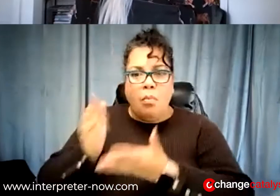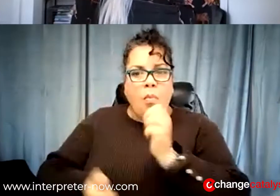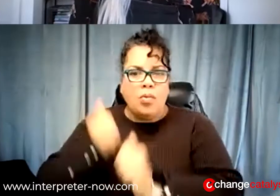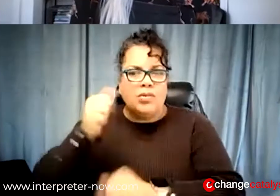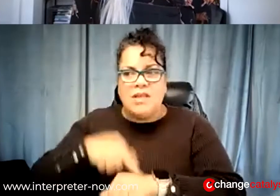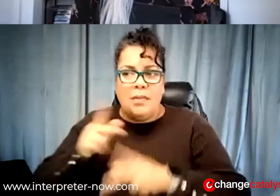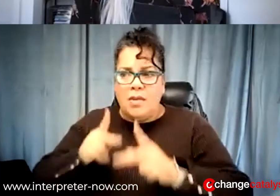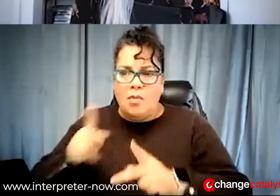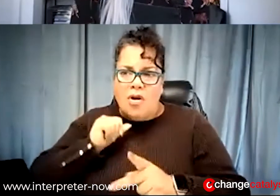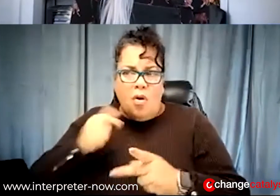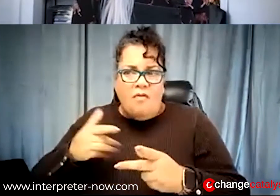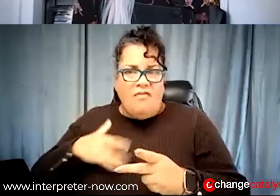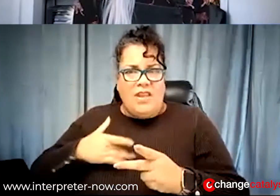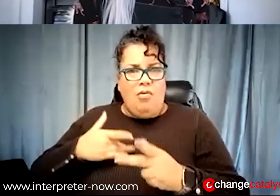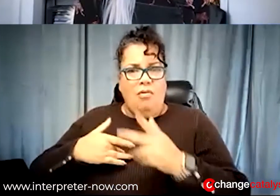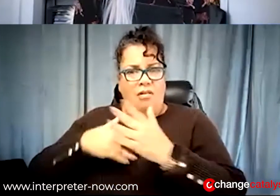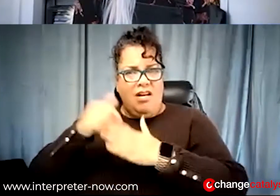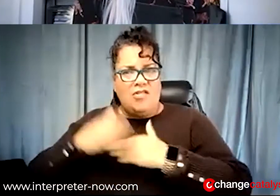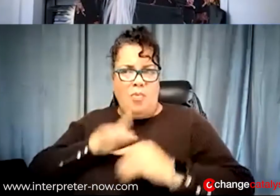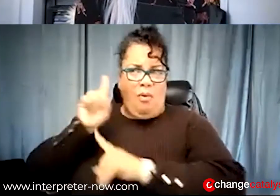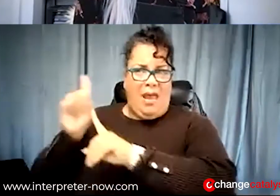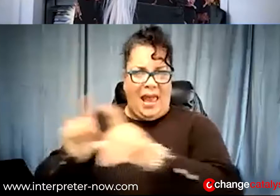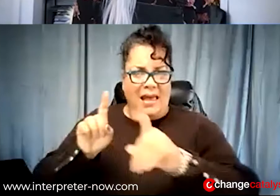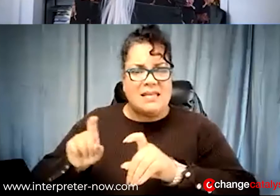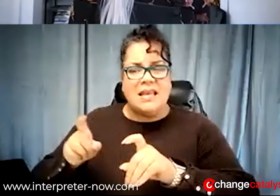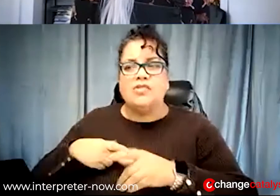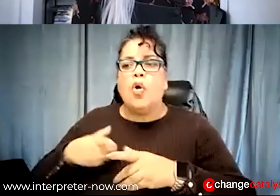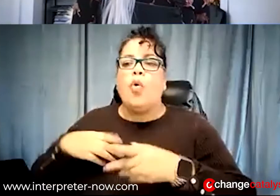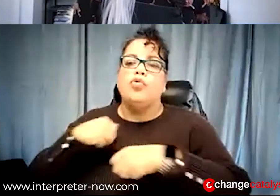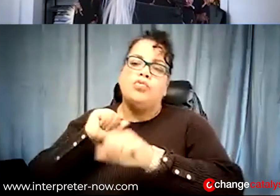Like, there's not that many words out there that even ask that or create space for those identities.